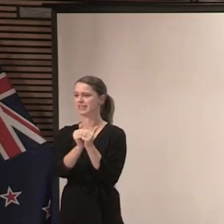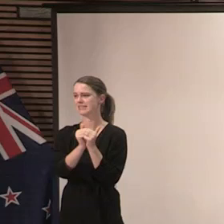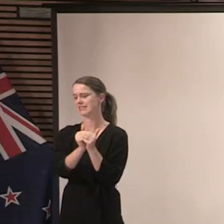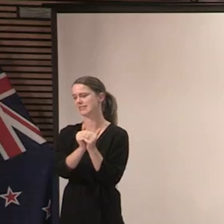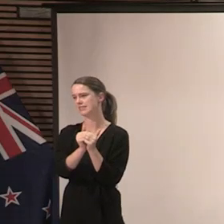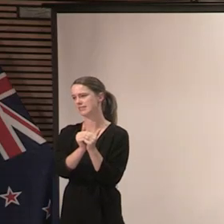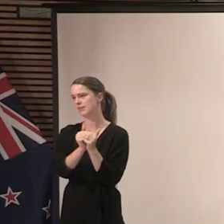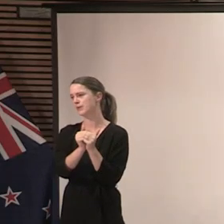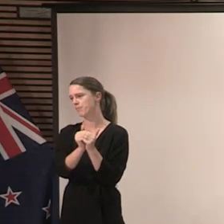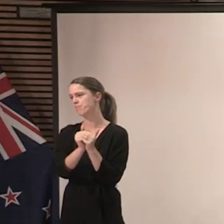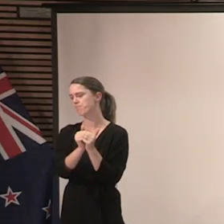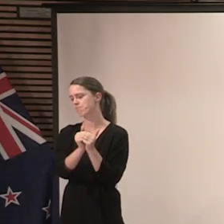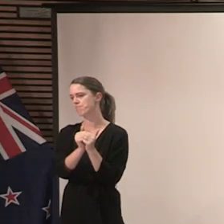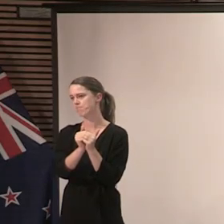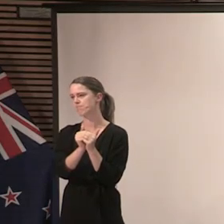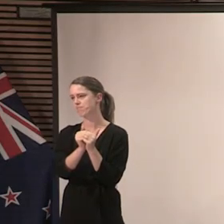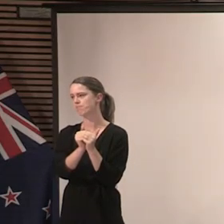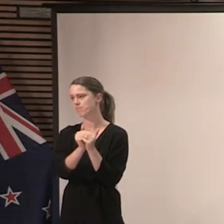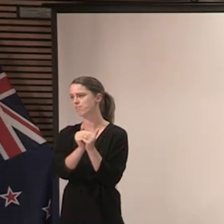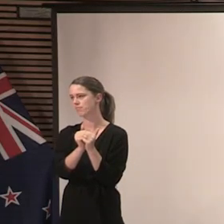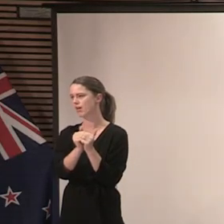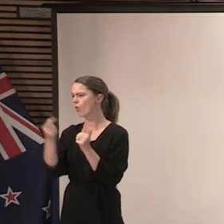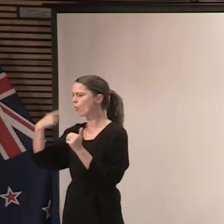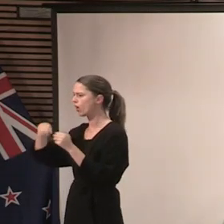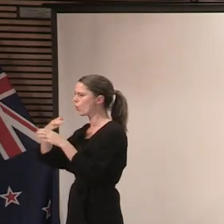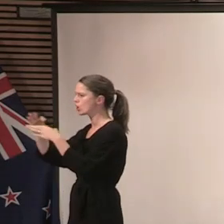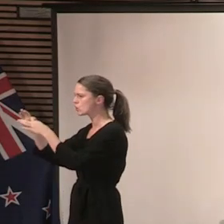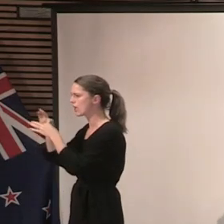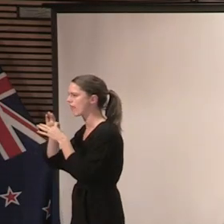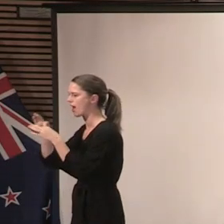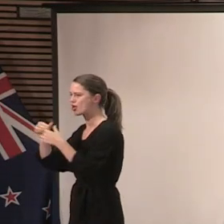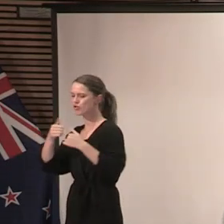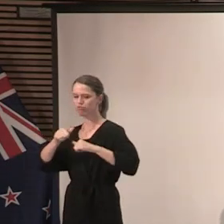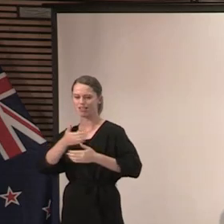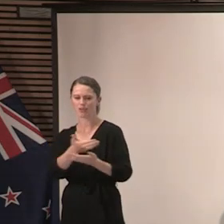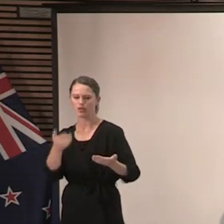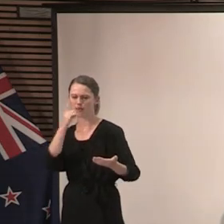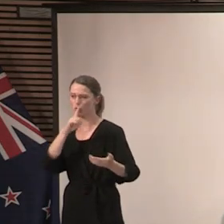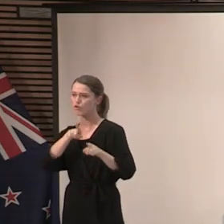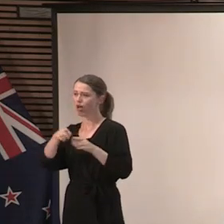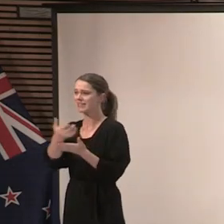someone's father, someone's mum, a relative or a friend